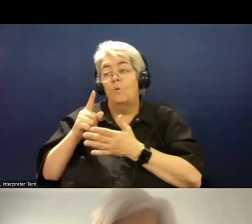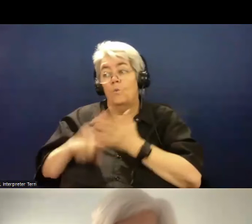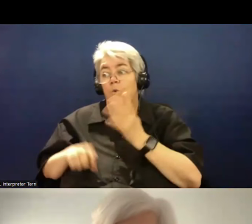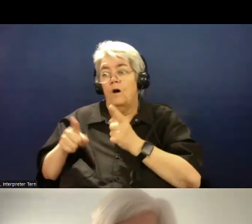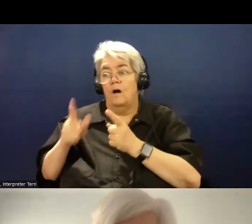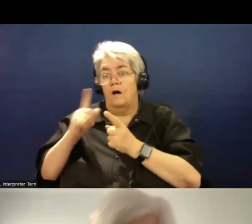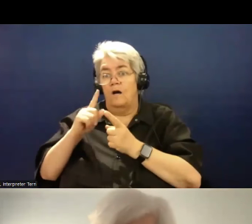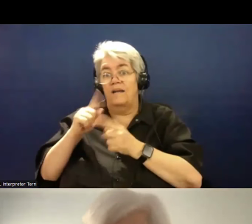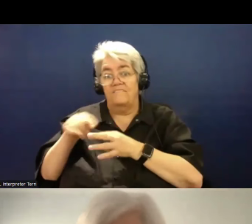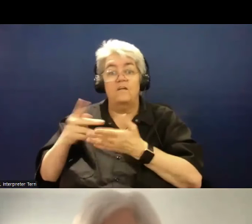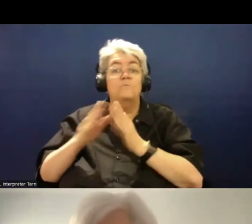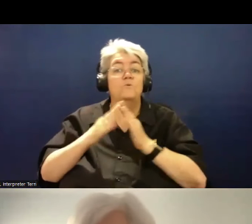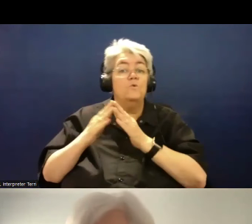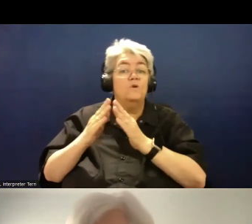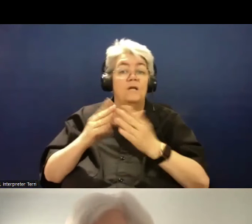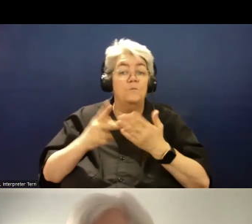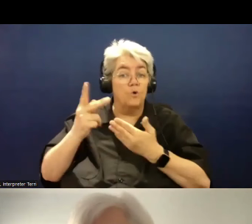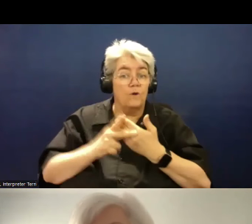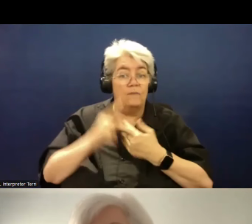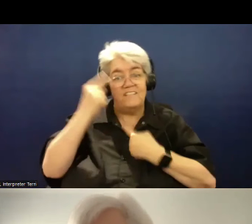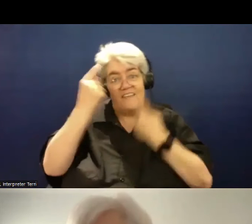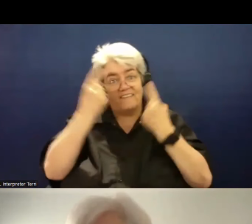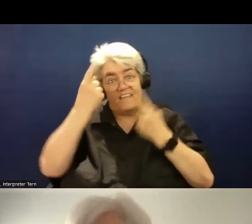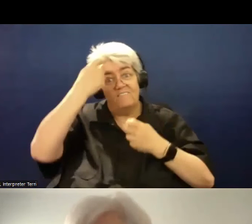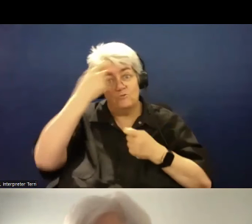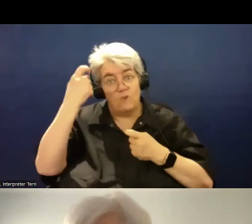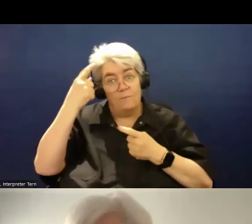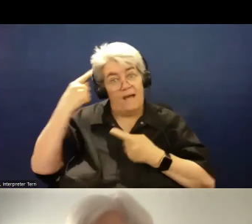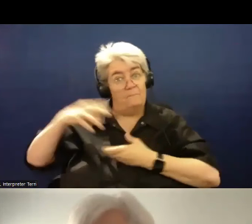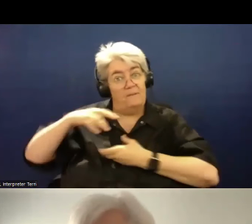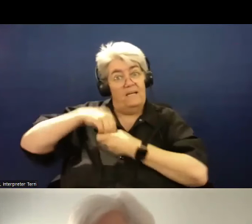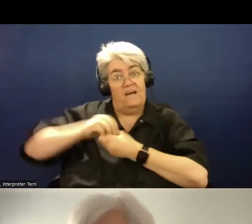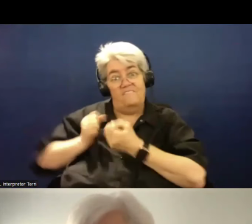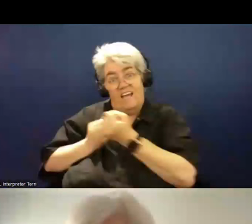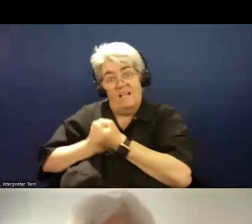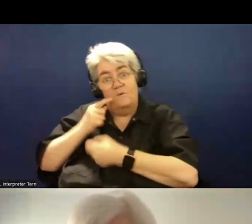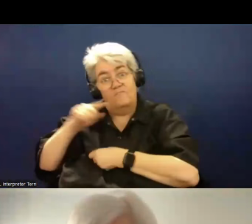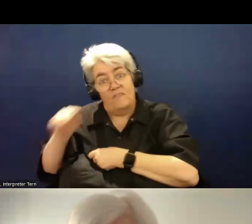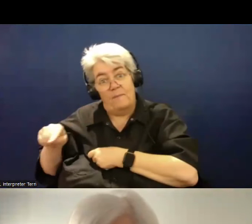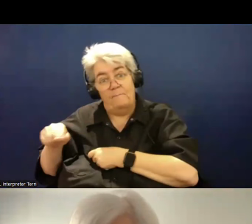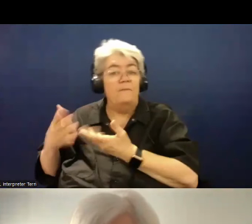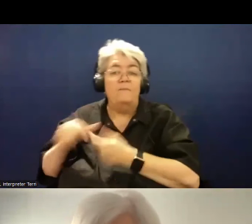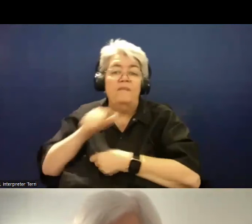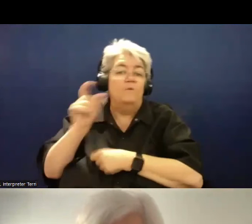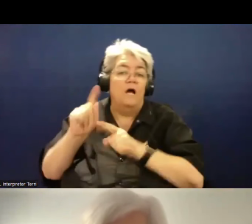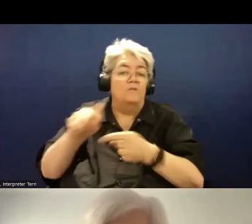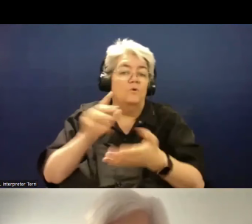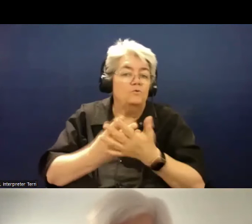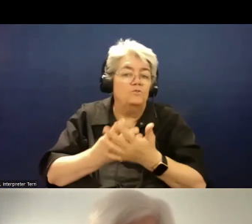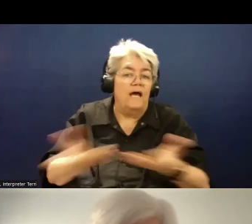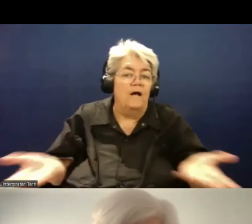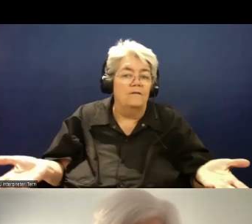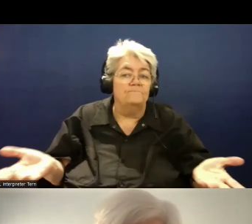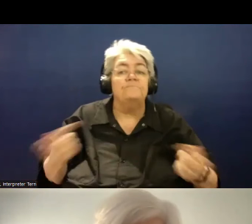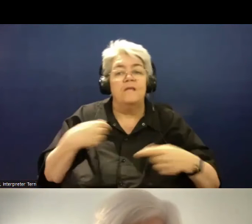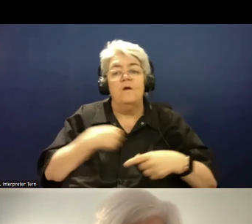PROGRAMS THAT ADDRESS TRAUMA AND THEY WOULD NOT HAVE BEEN INCARCERATED IN THE FIRST PLACE. WE ARE PUTTING A